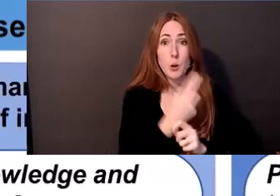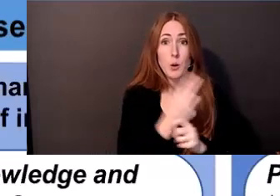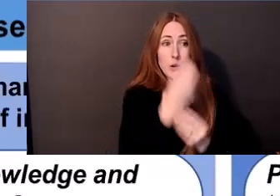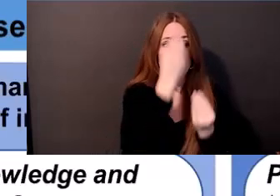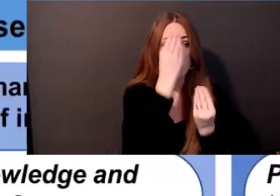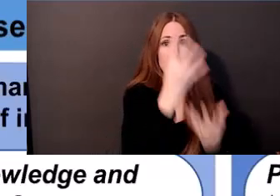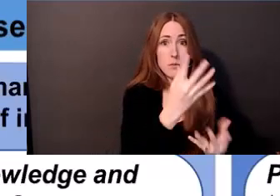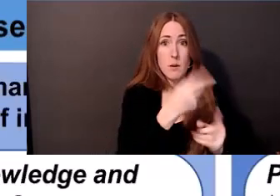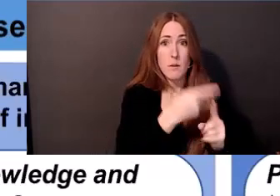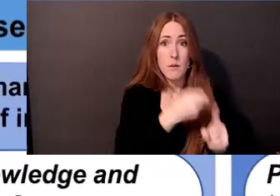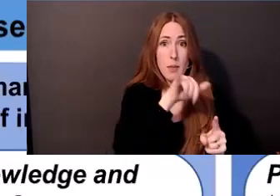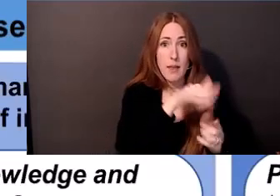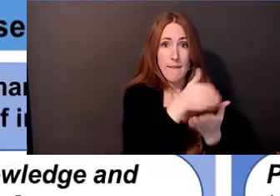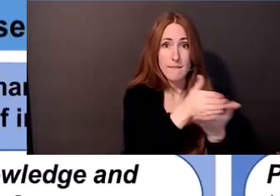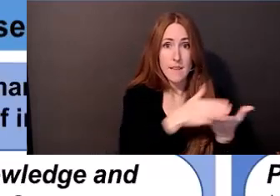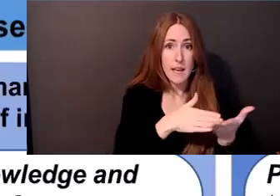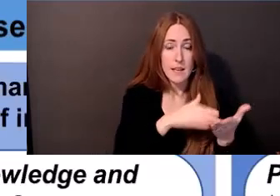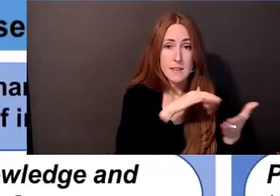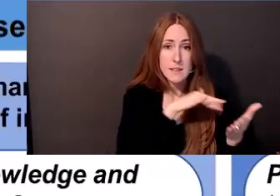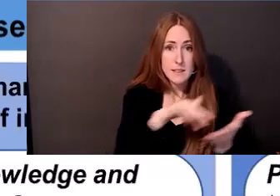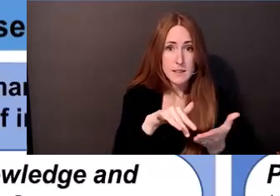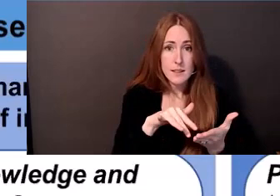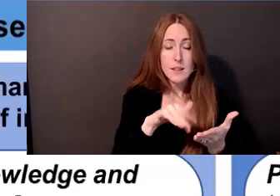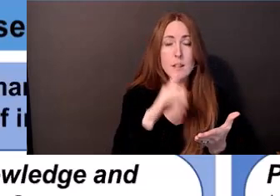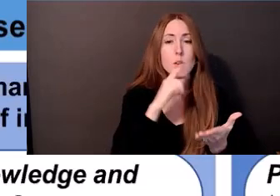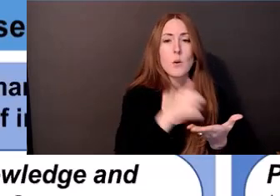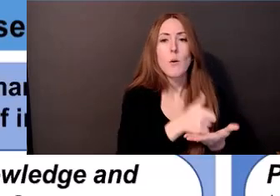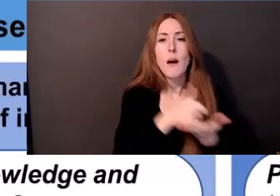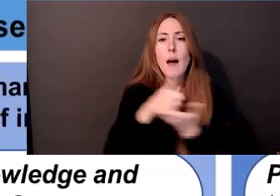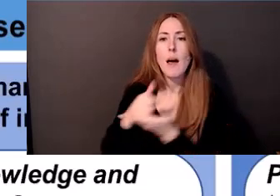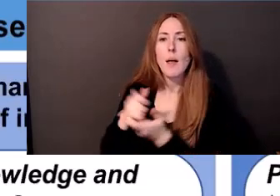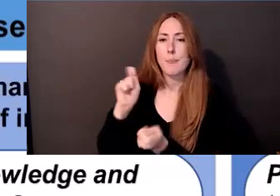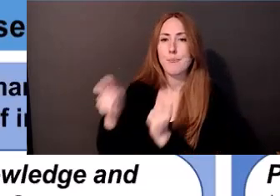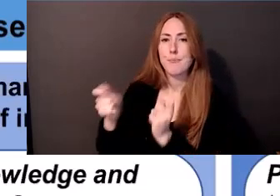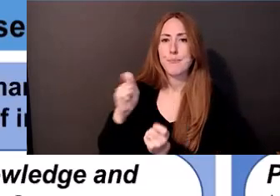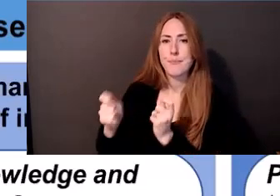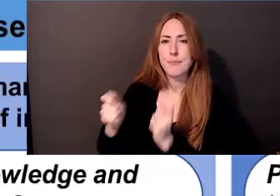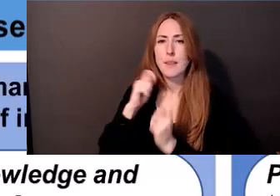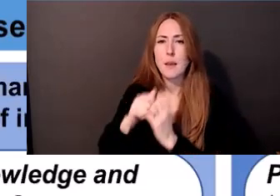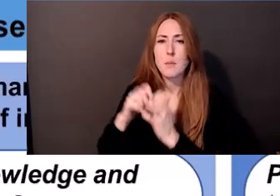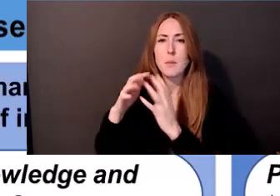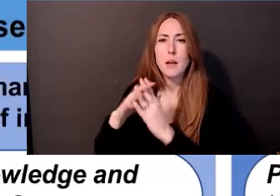to inform the implementation of CAPABLE on a larger scale, which I'll describe next.